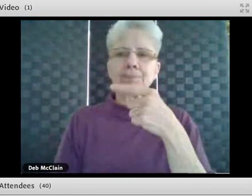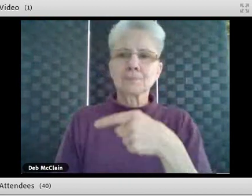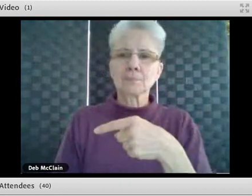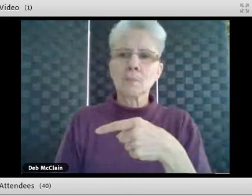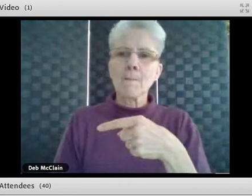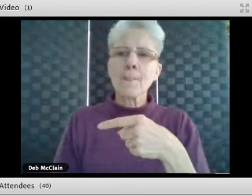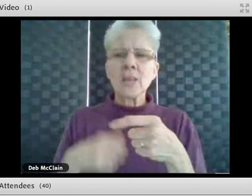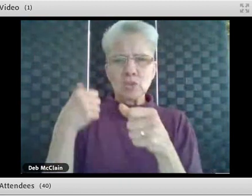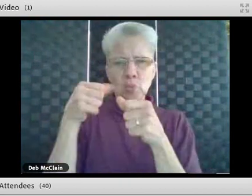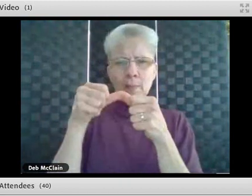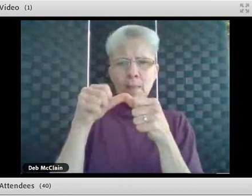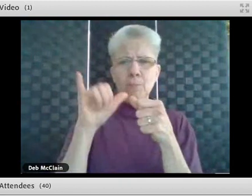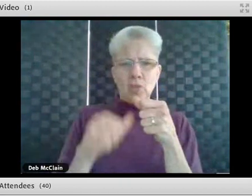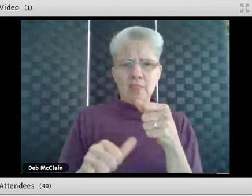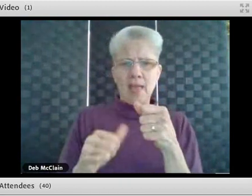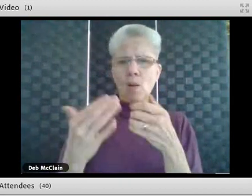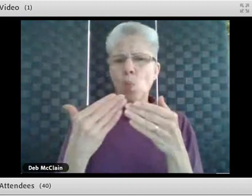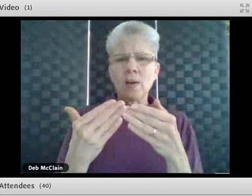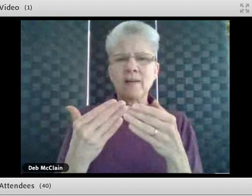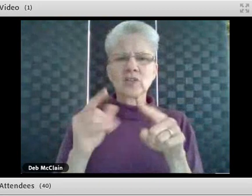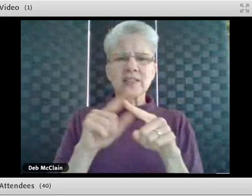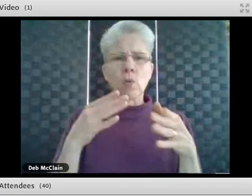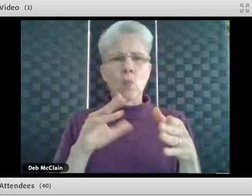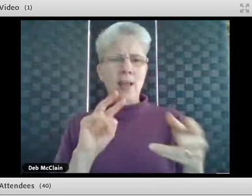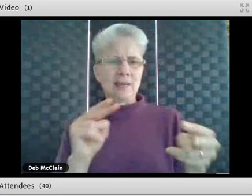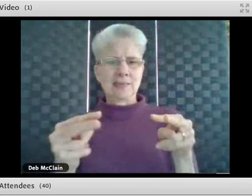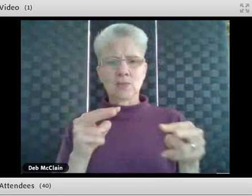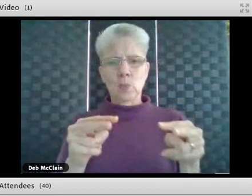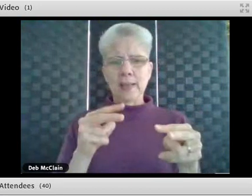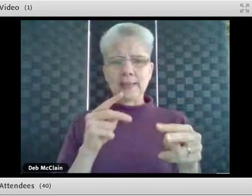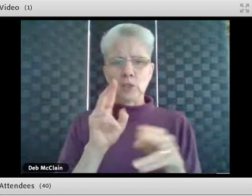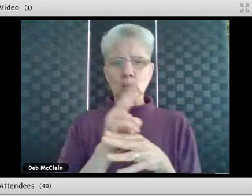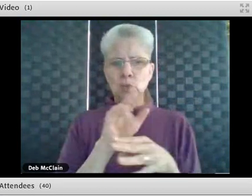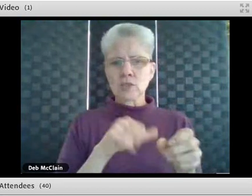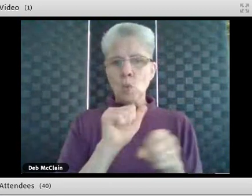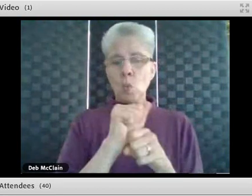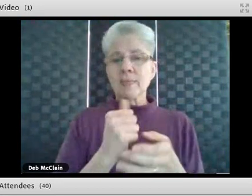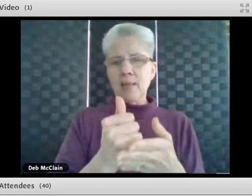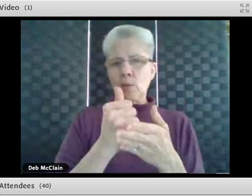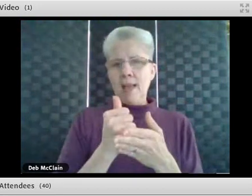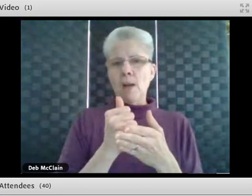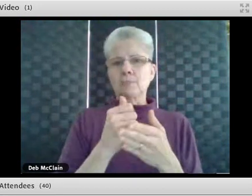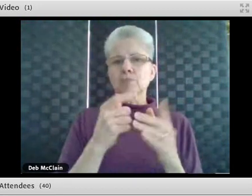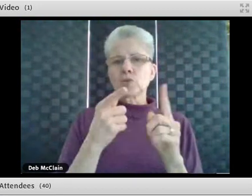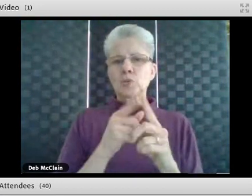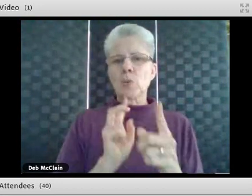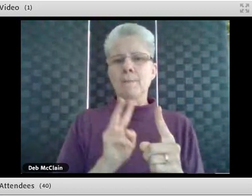So keep that in mind, what are kind of the different ways we can approach this work that may be helpful for a user to find it.